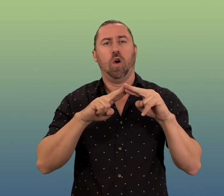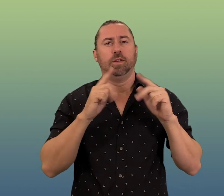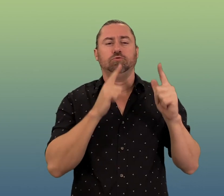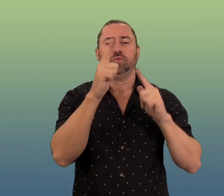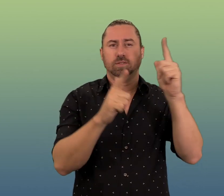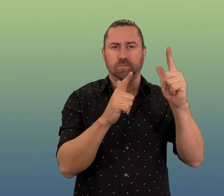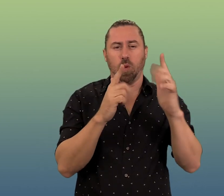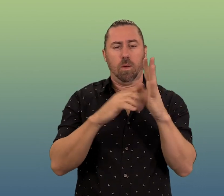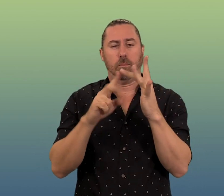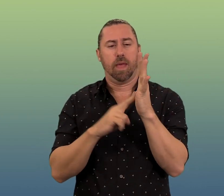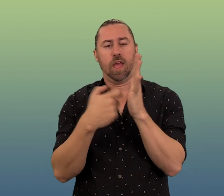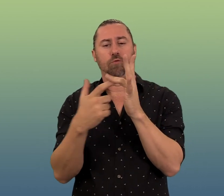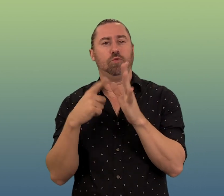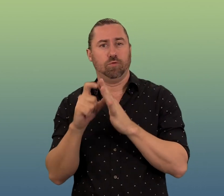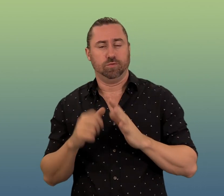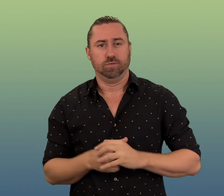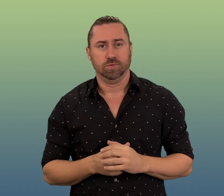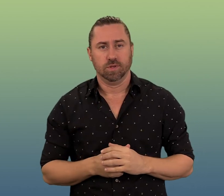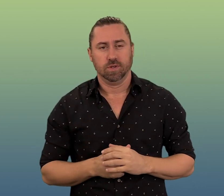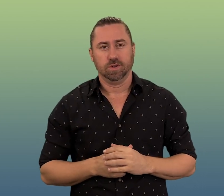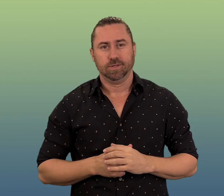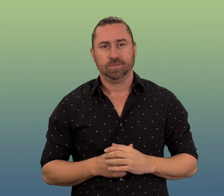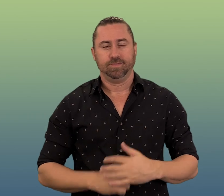and narrated by Kay Stephenson in June 2020.